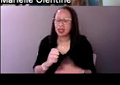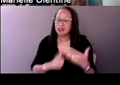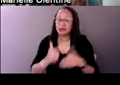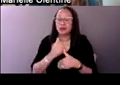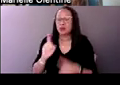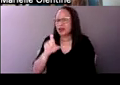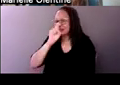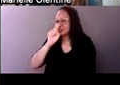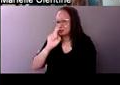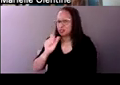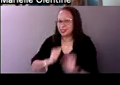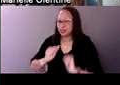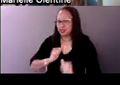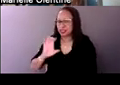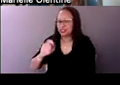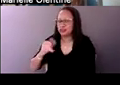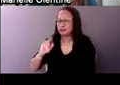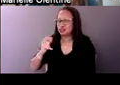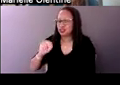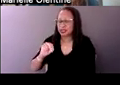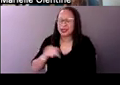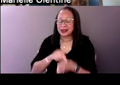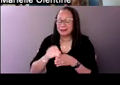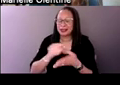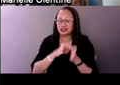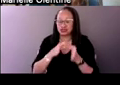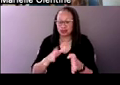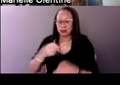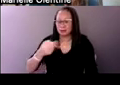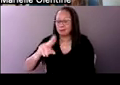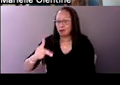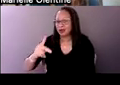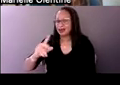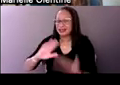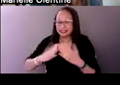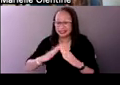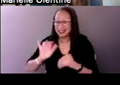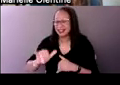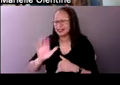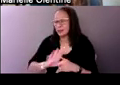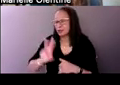common, if you talk to other festival consultants or distribution consultants. We all have very similar categories.